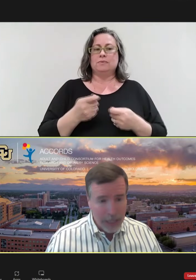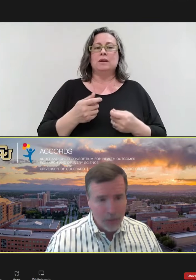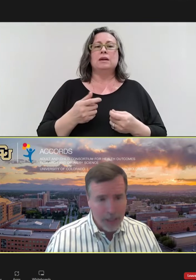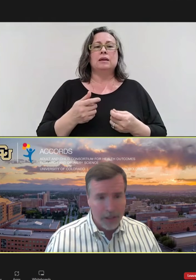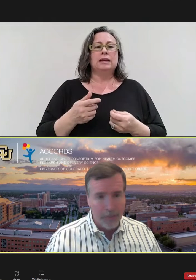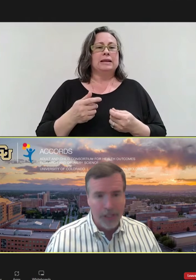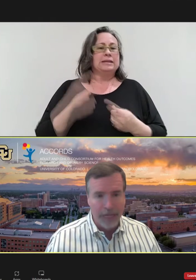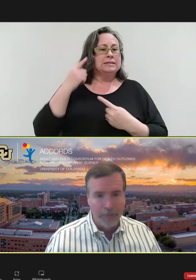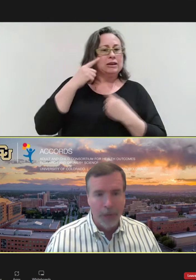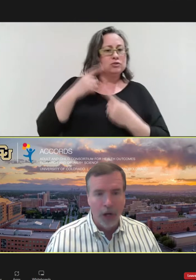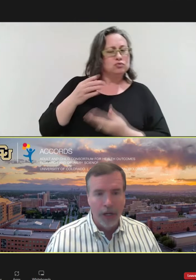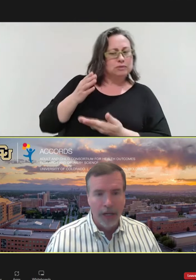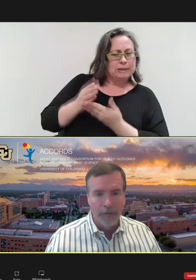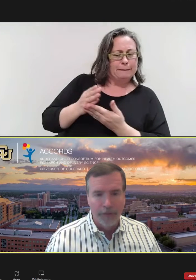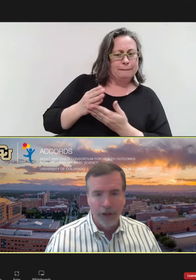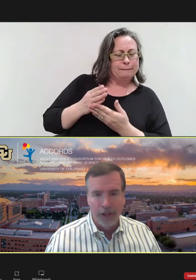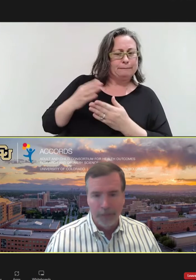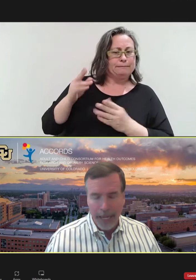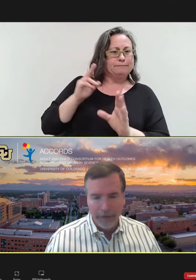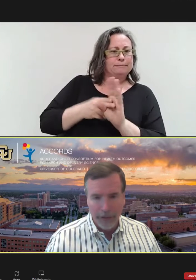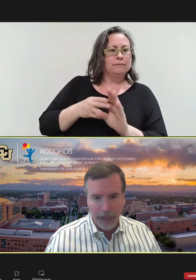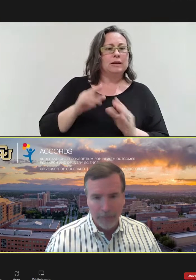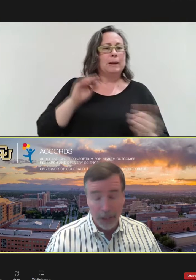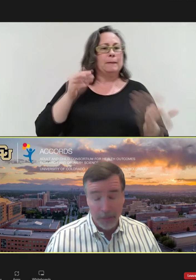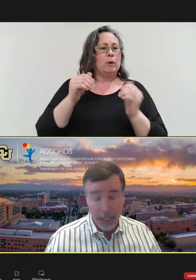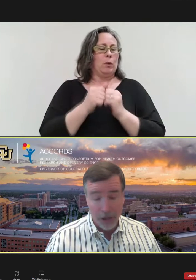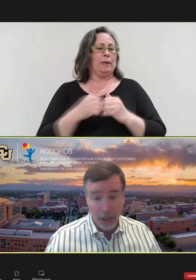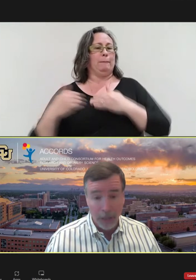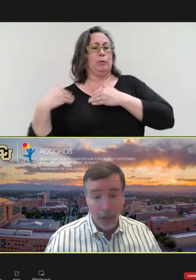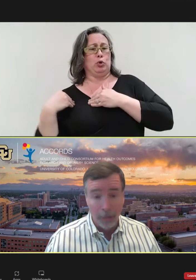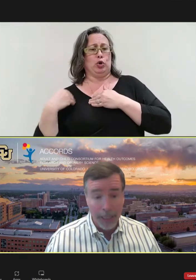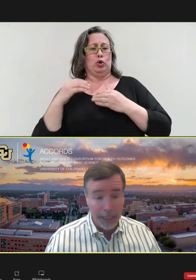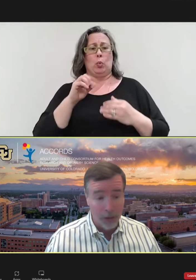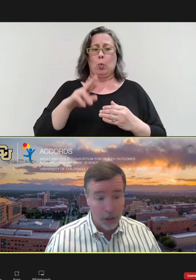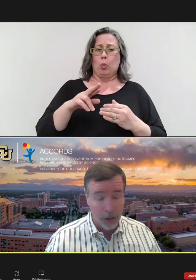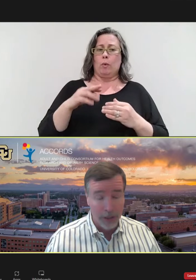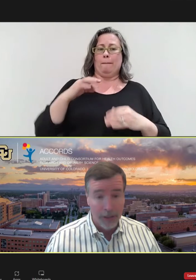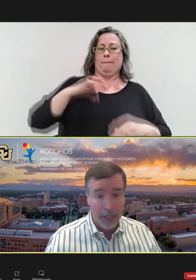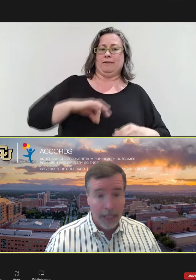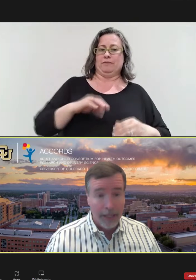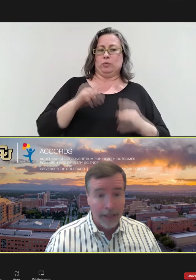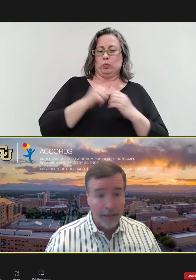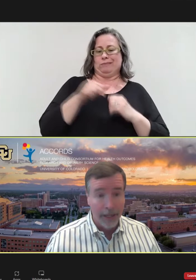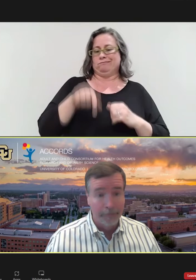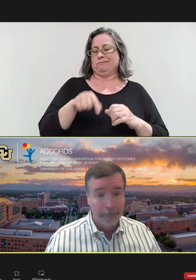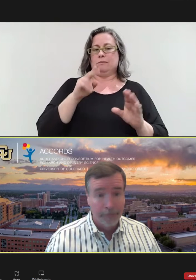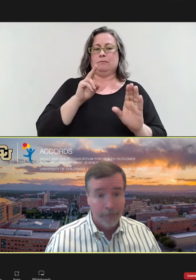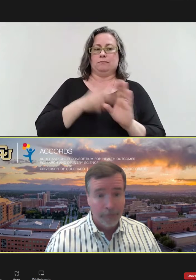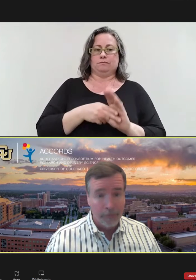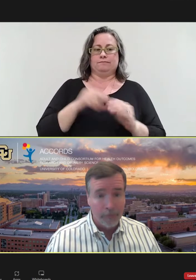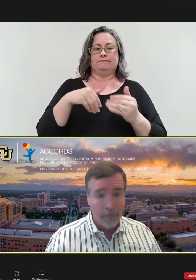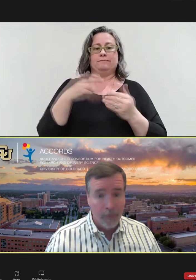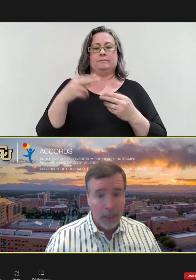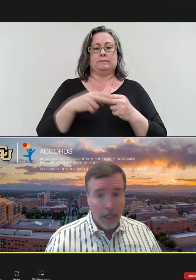as well as the perceived burden versus benefit of participation among pediatricians. Next slide.